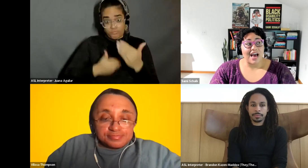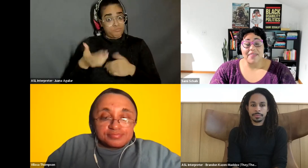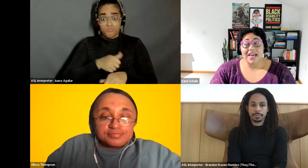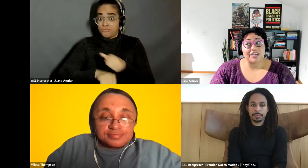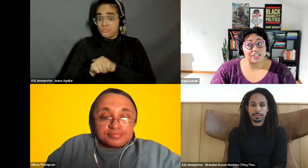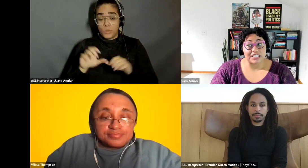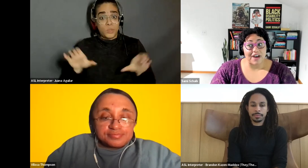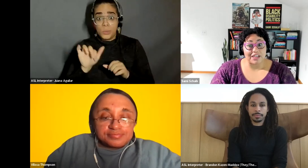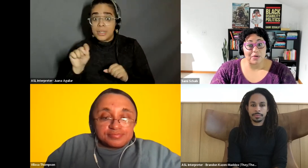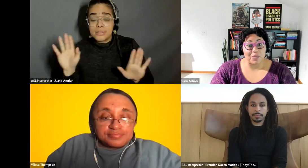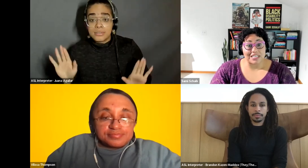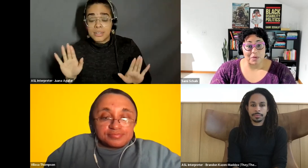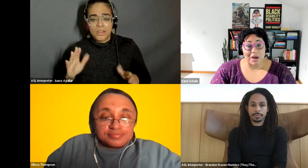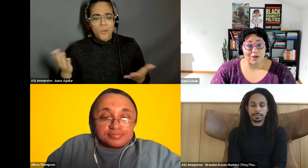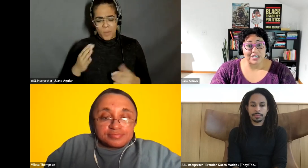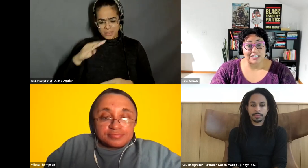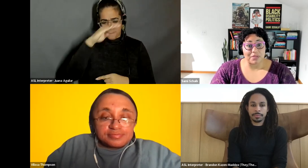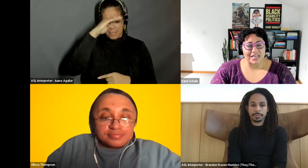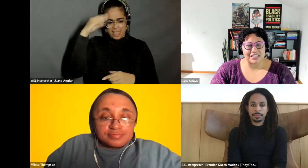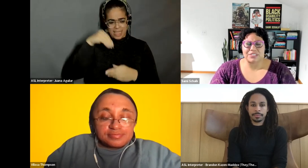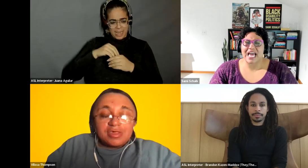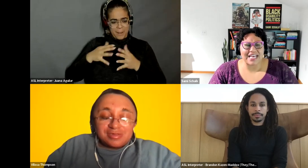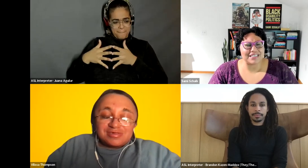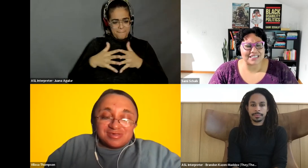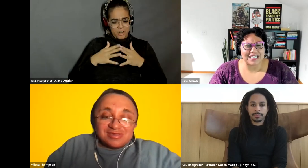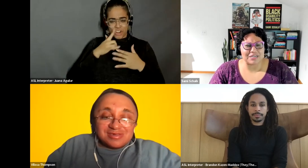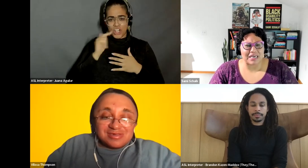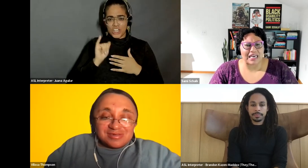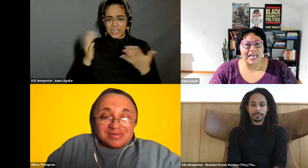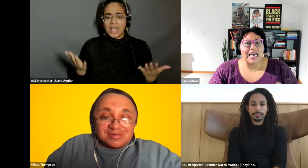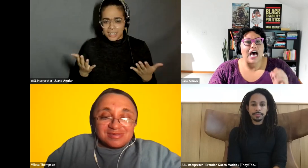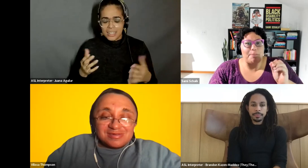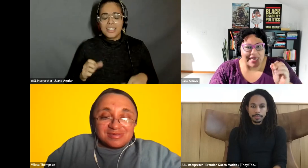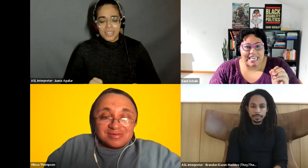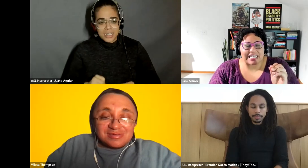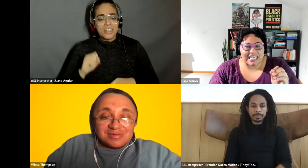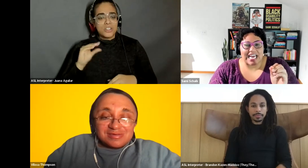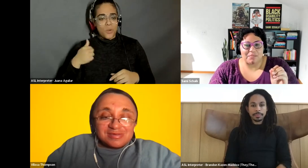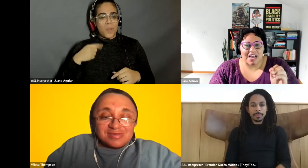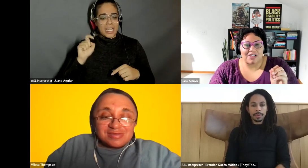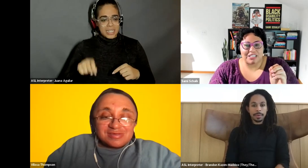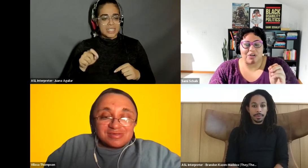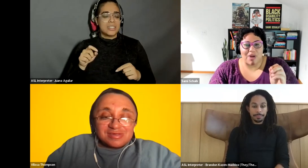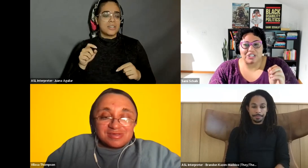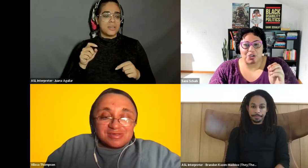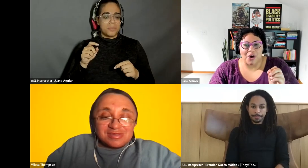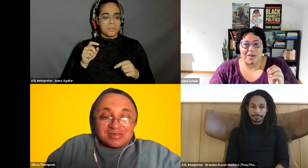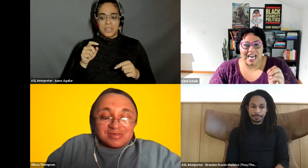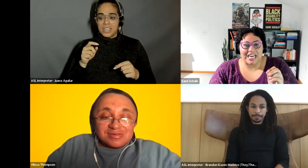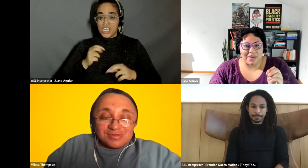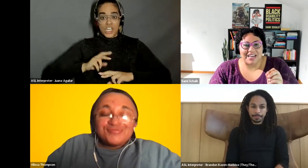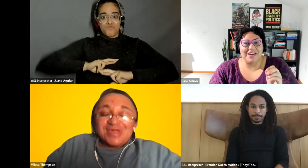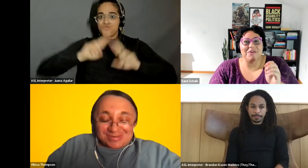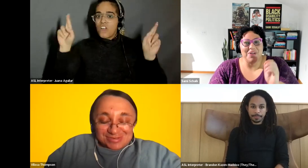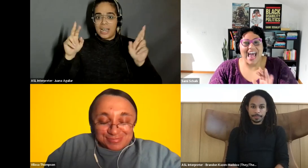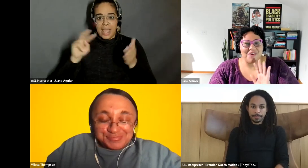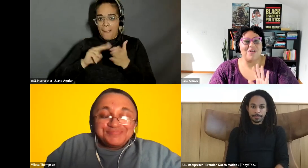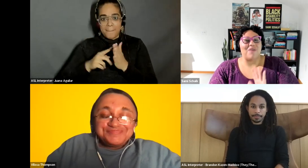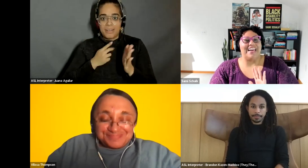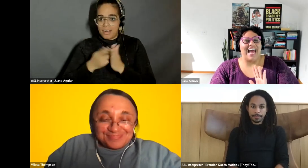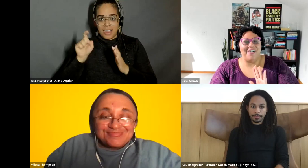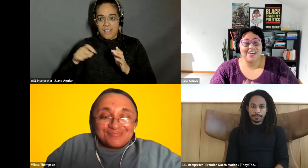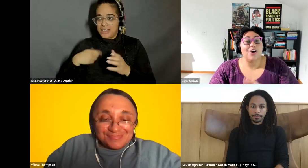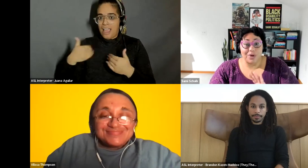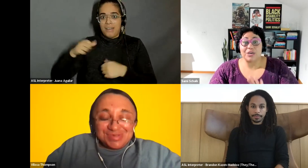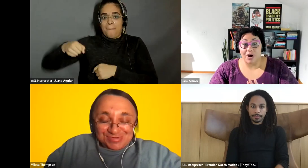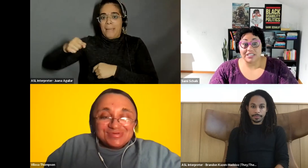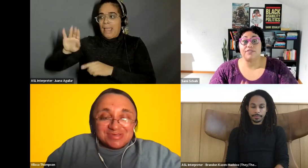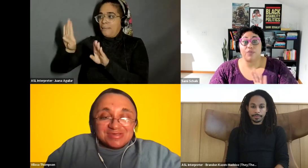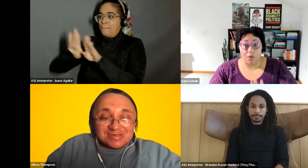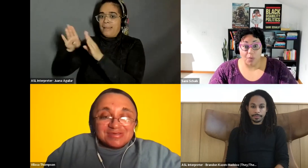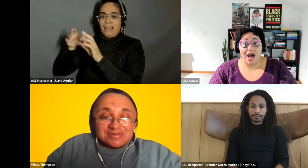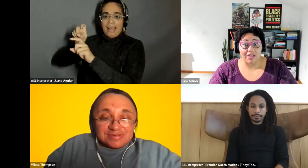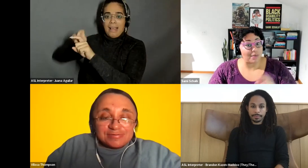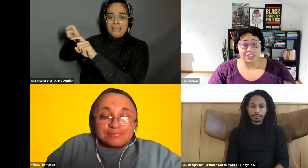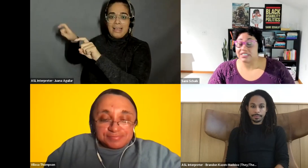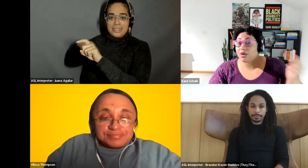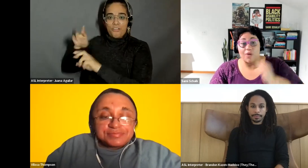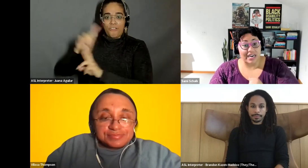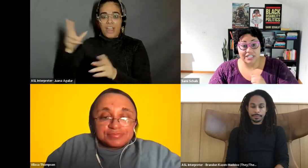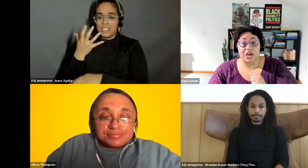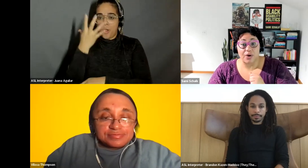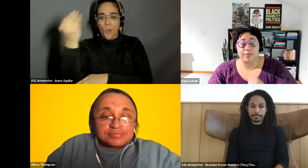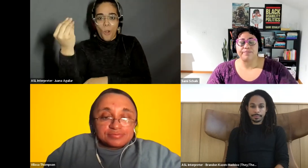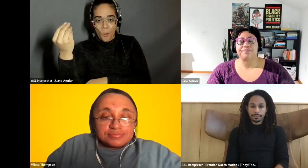Sami Schalk: I think I just finally put away some of my protest supplies that I was like. I guess it doesn't need to be immediately in my closet, ready to go in any minute right now, which it was for a while. I was just like ready to go.